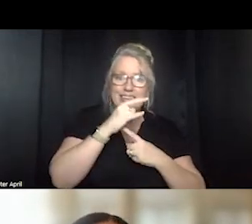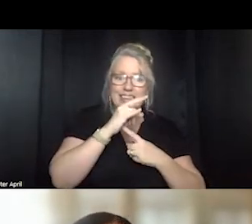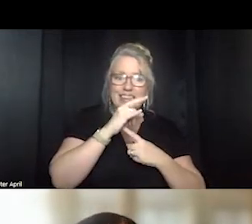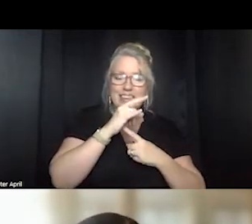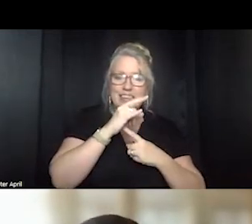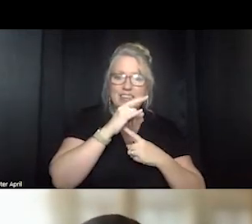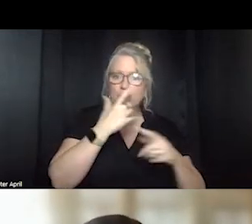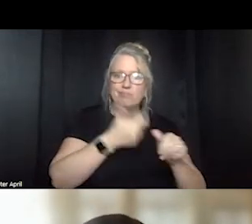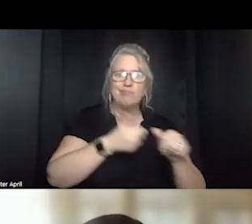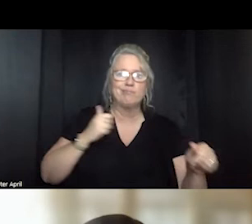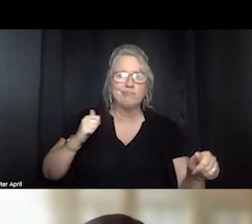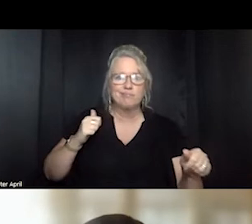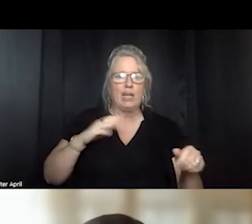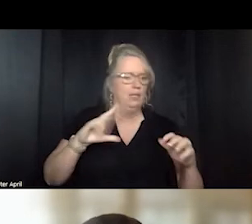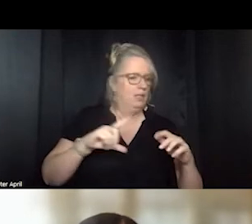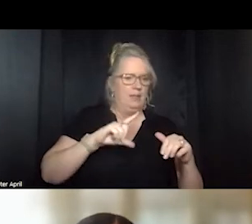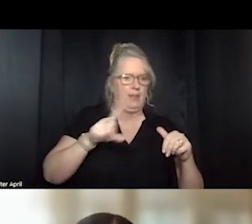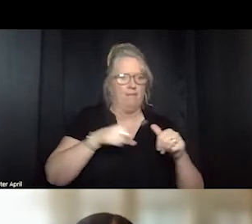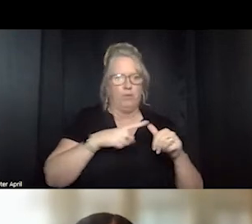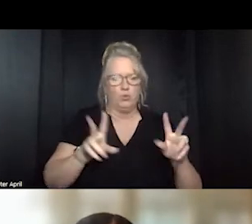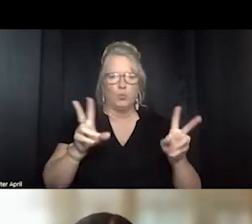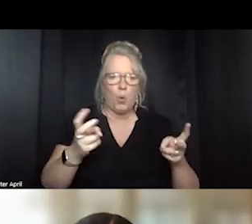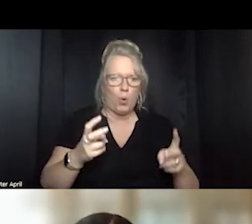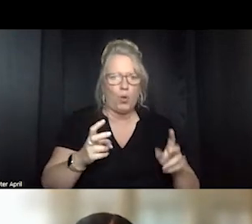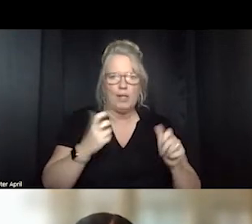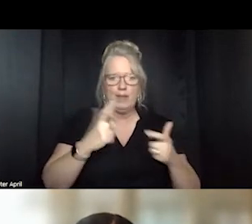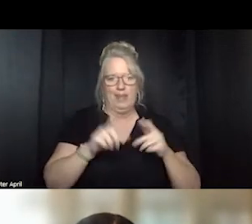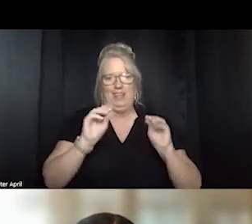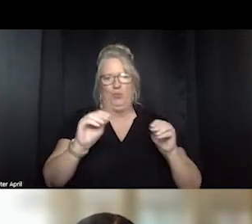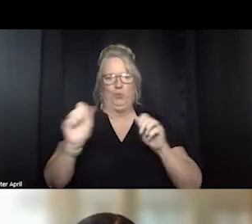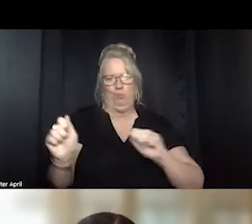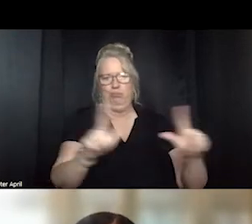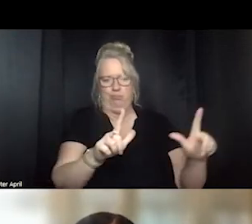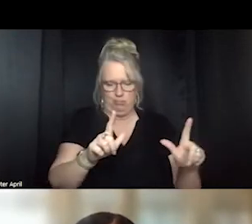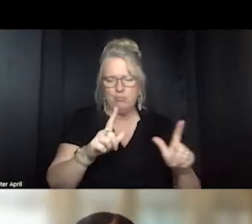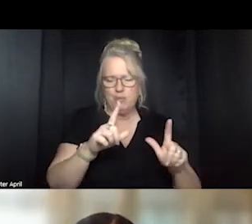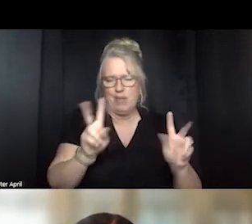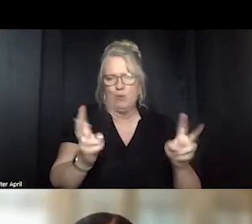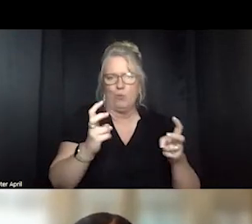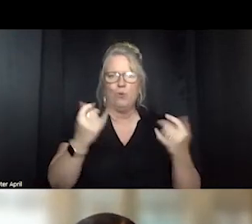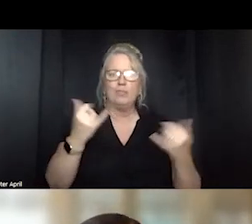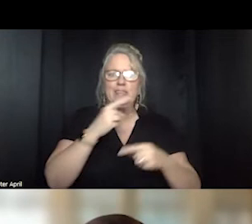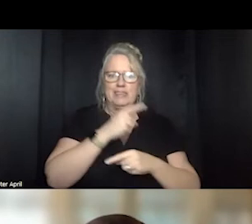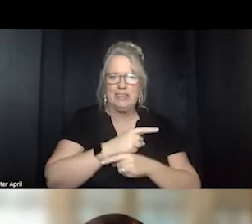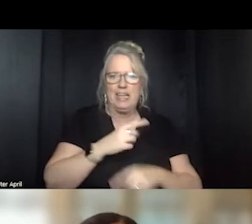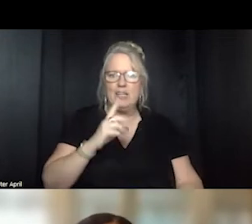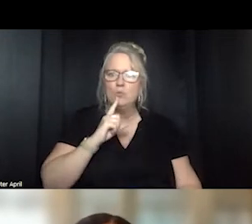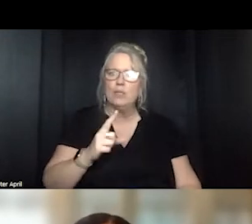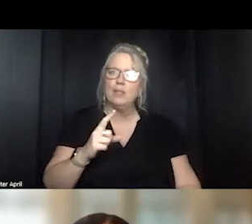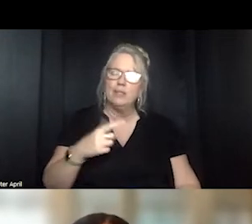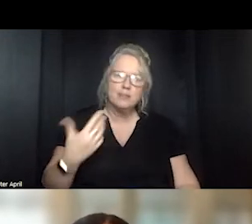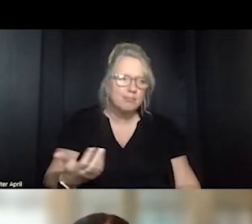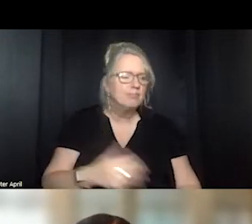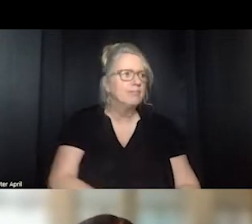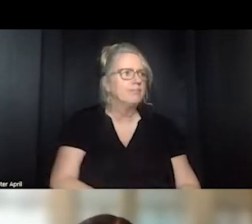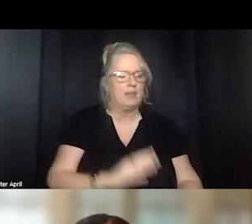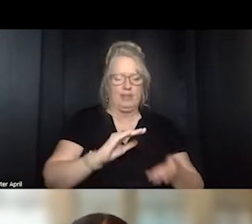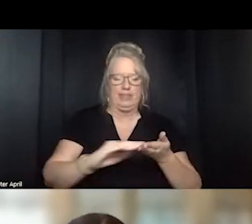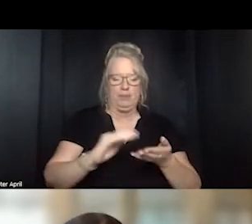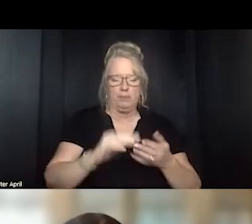GOES BACK TO THAT INITIAL QUOTE, THAT YOU PUT ON THE SCREEN. THE EXCUSE FOR NOT INVESTING IN